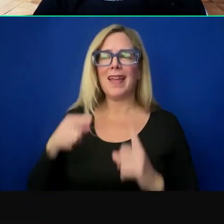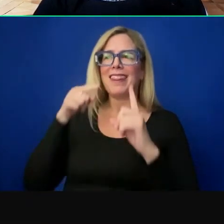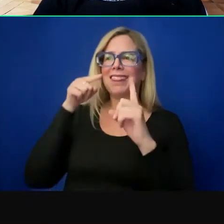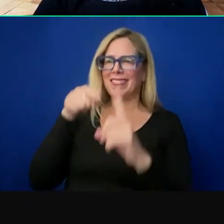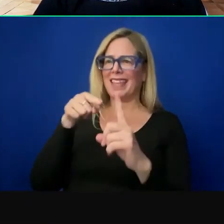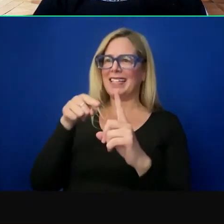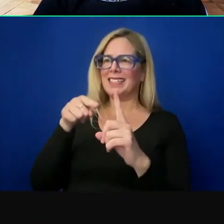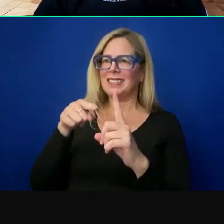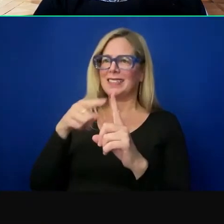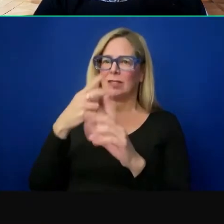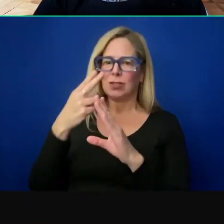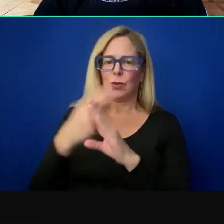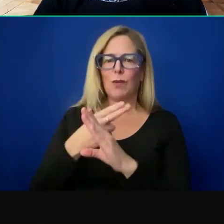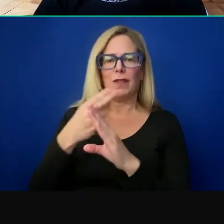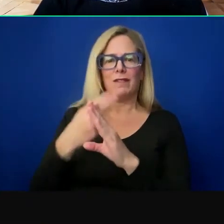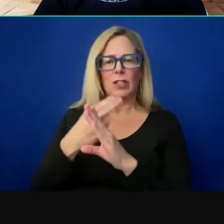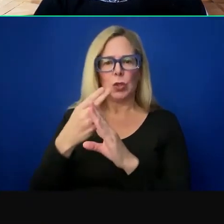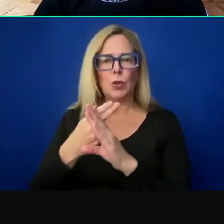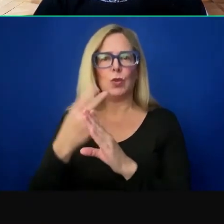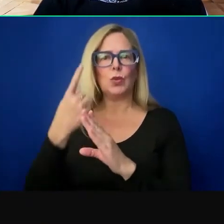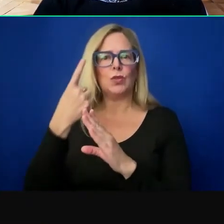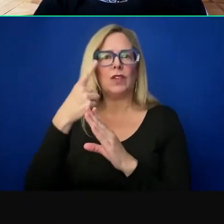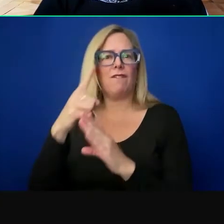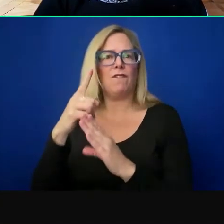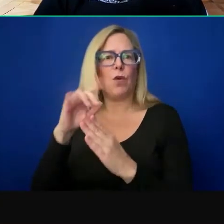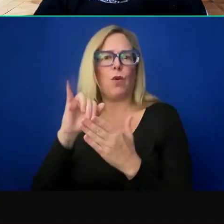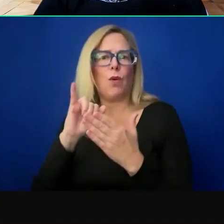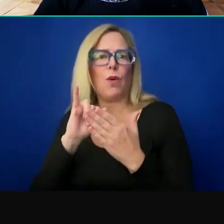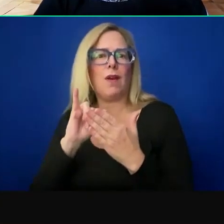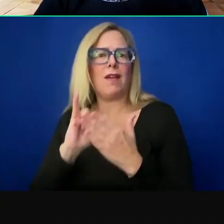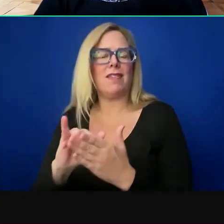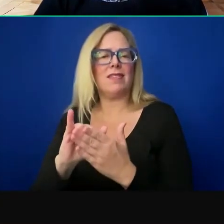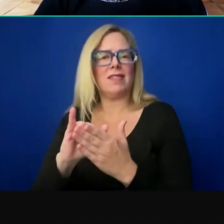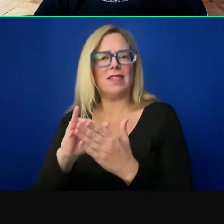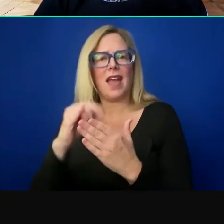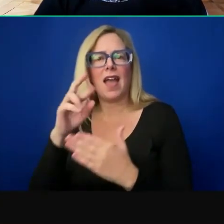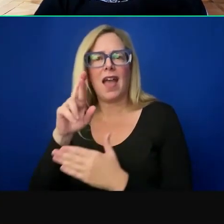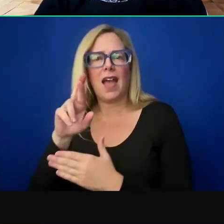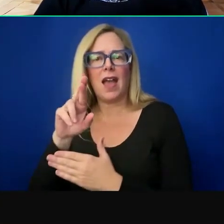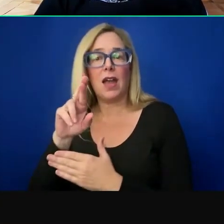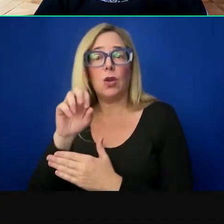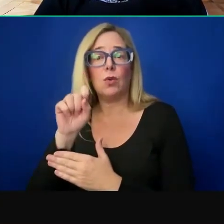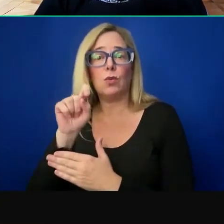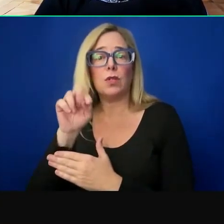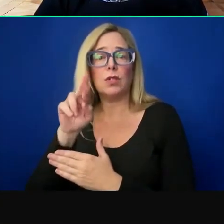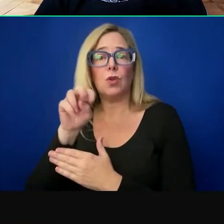similar to one sees in truth and reconciliation commissions, where we first start asking about,